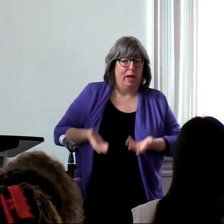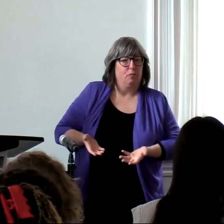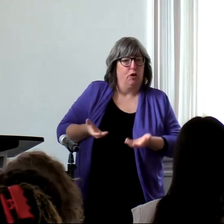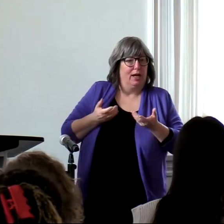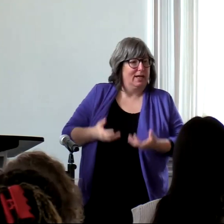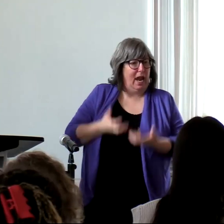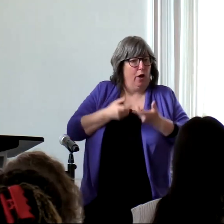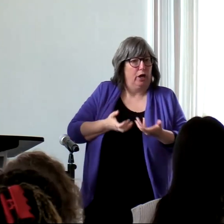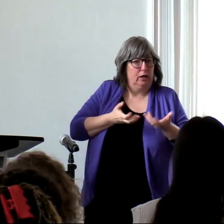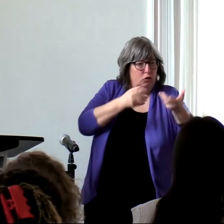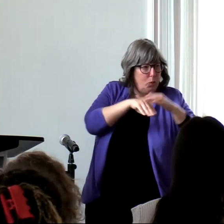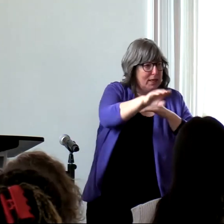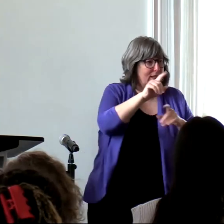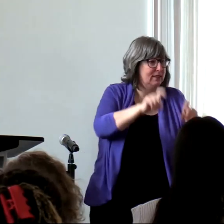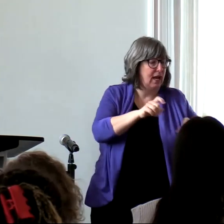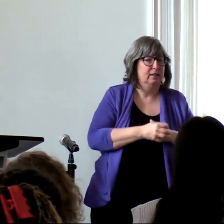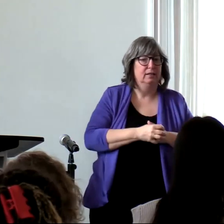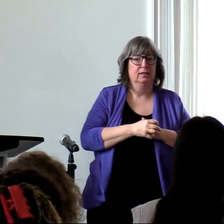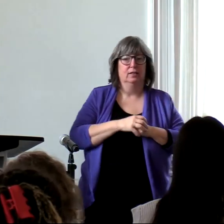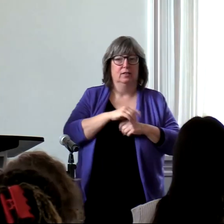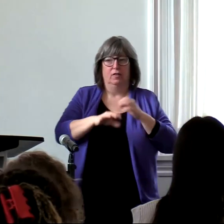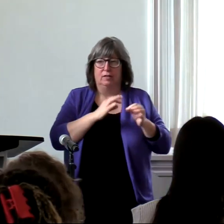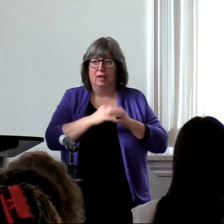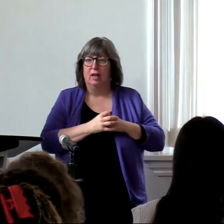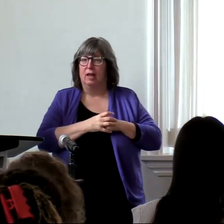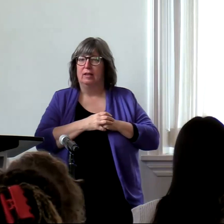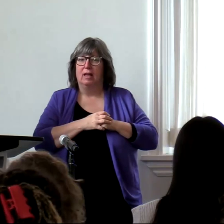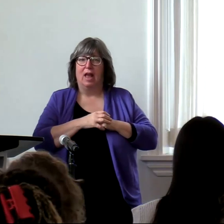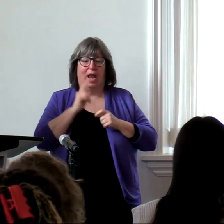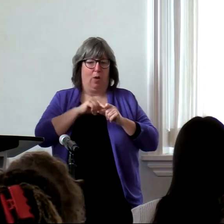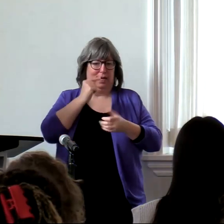some of his classes, and had to rely on others for guaranteed access everywhere